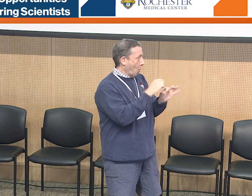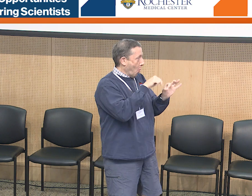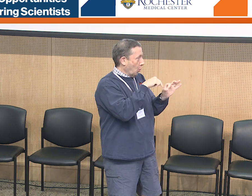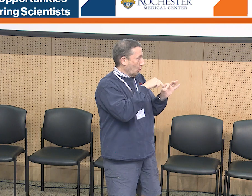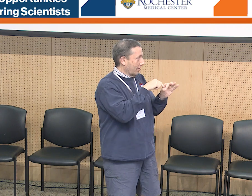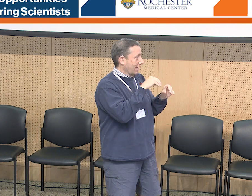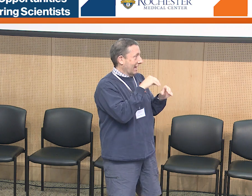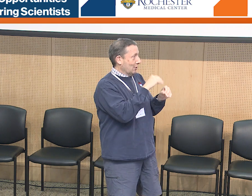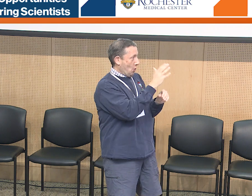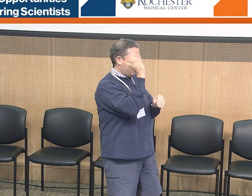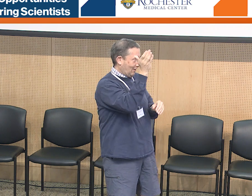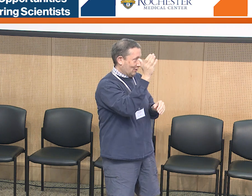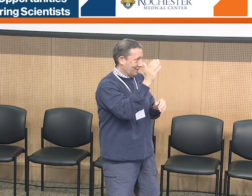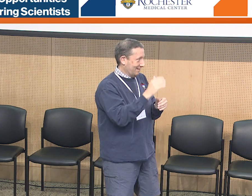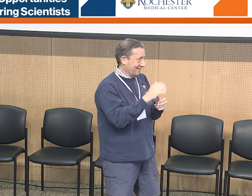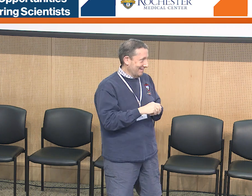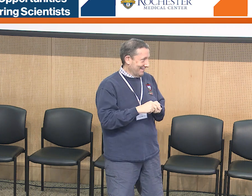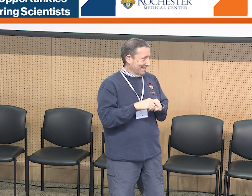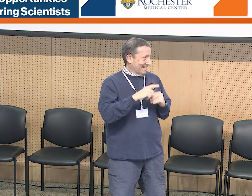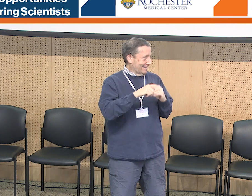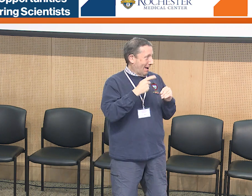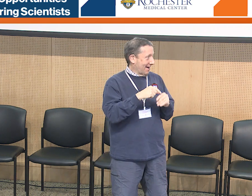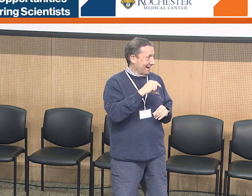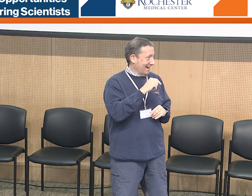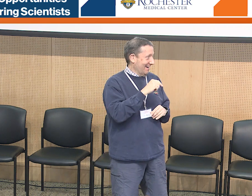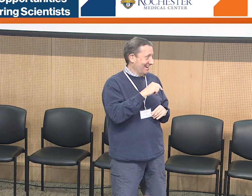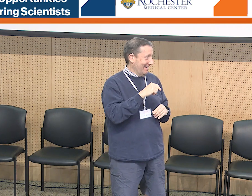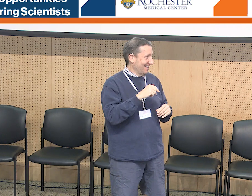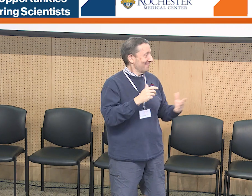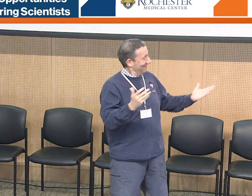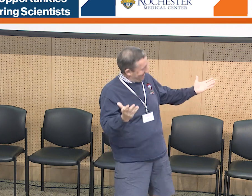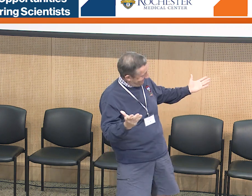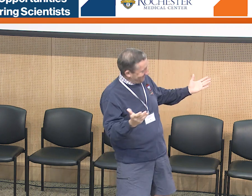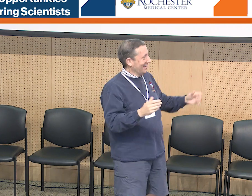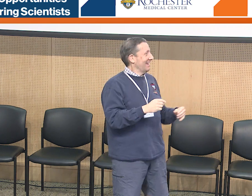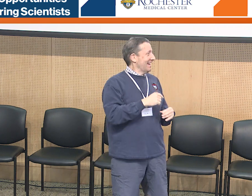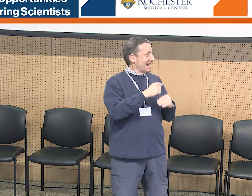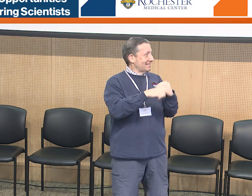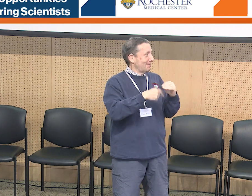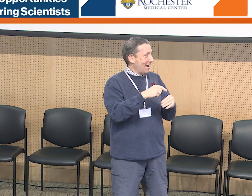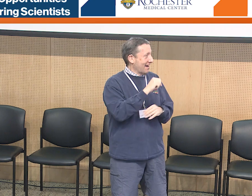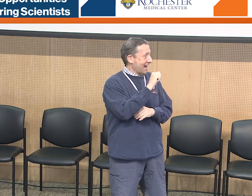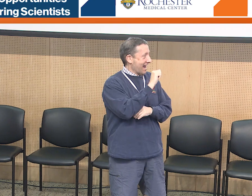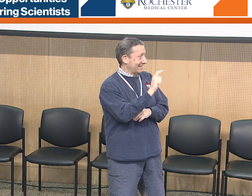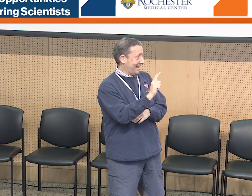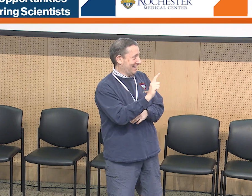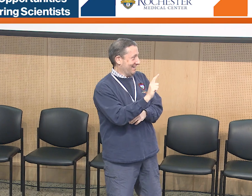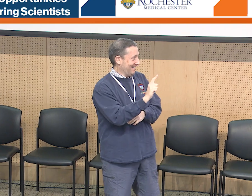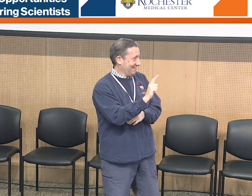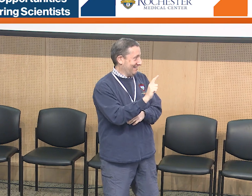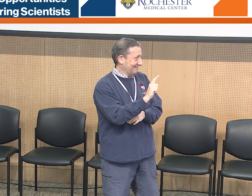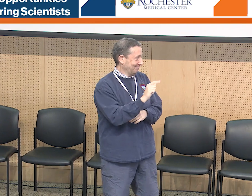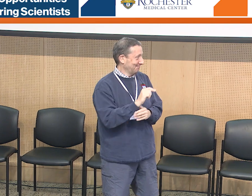I hope that you don't think that I'm poking a hole in your presentation, but this is about American Sign Language.